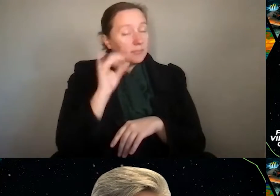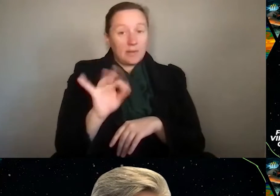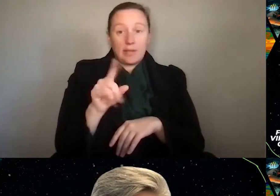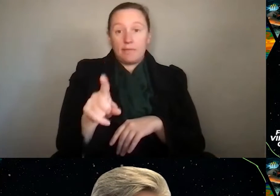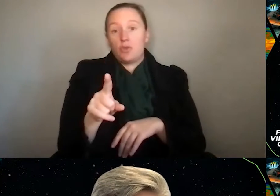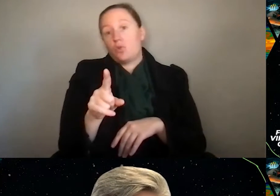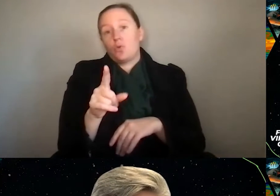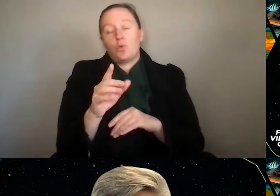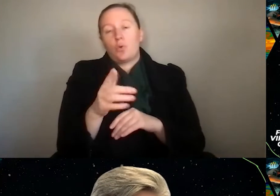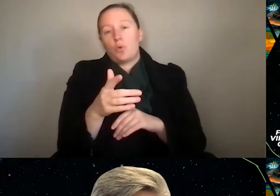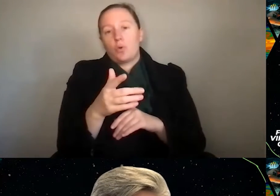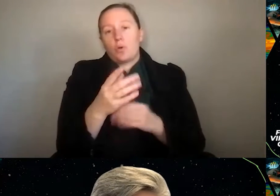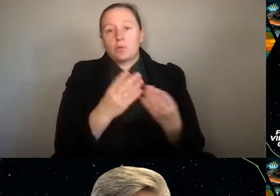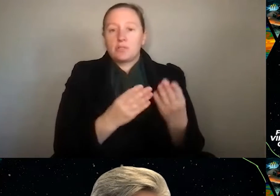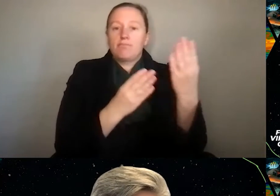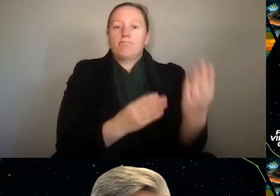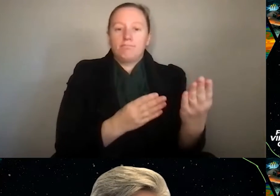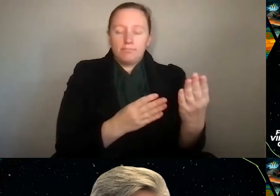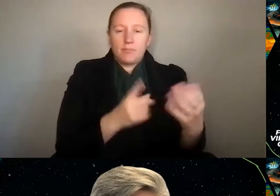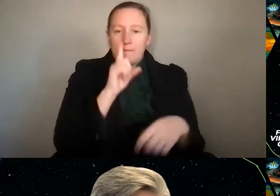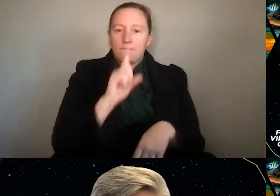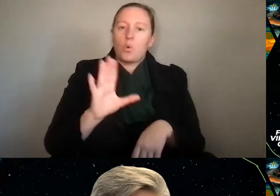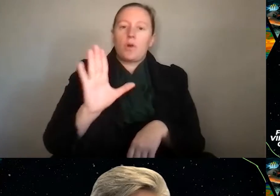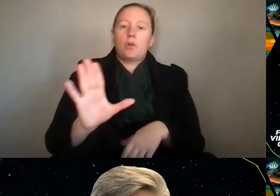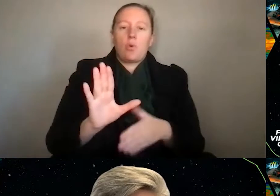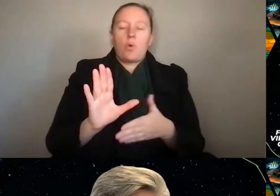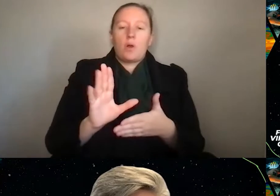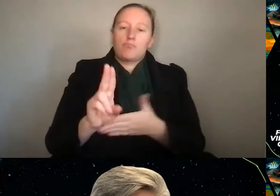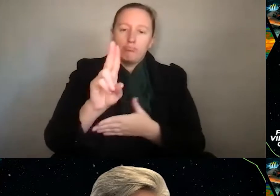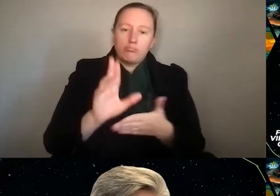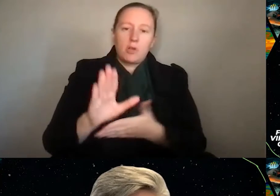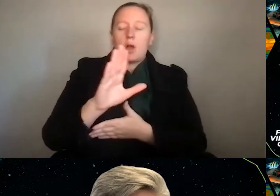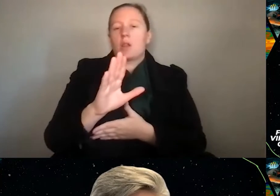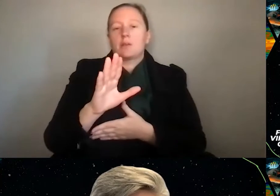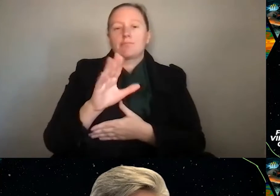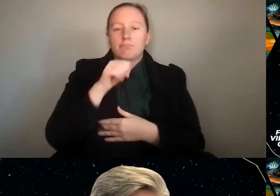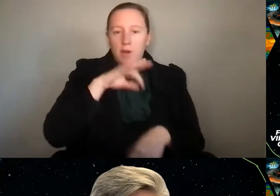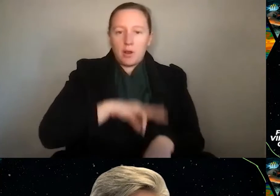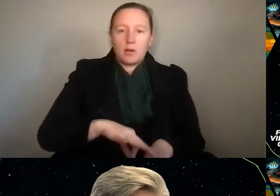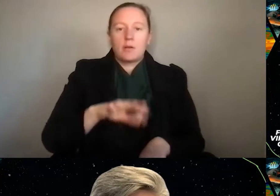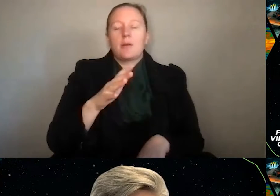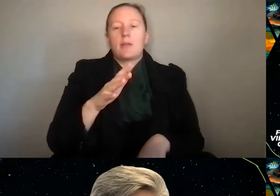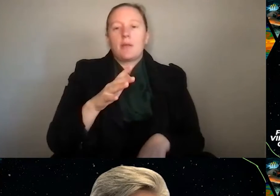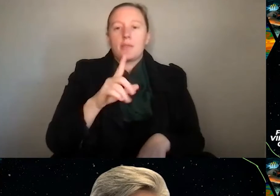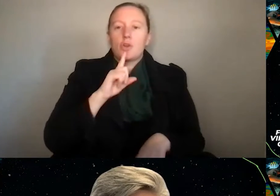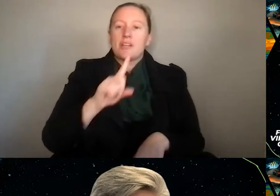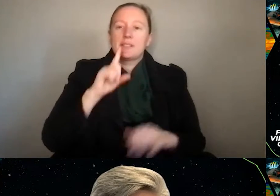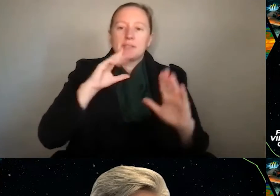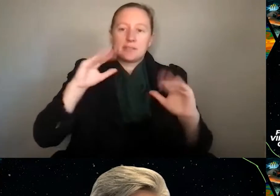the proposal on behalf of your institution, there is an expectation that you will carry out what you have proposed.